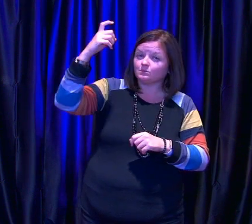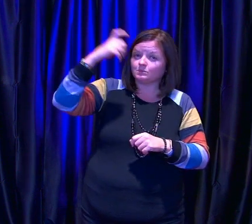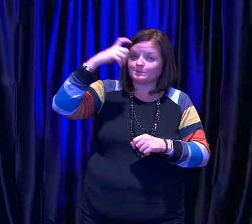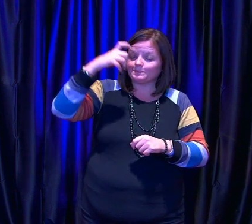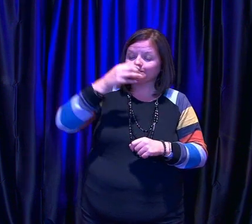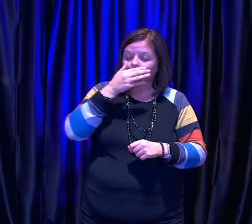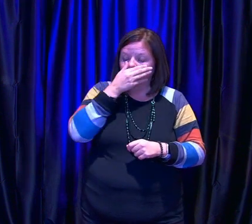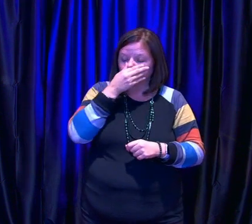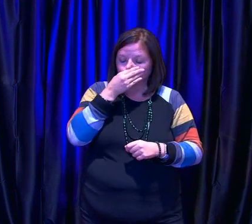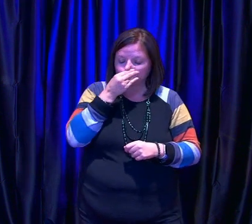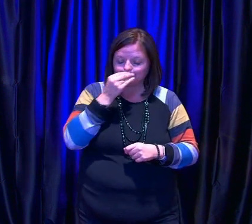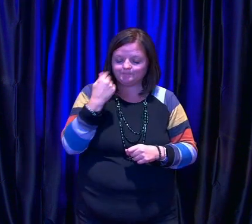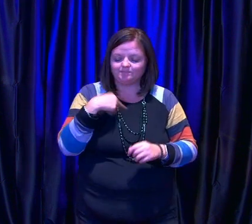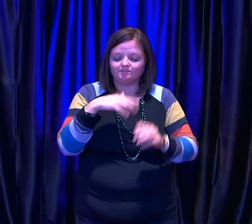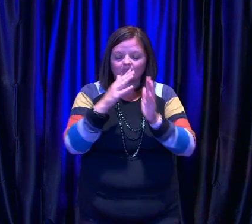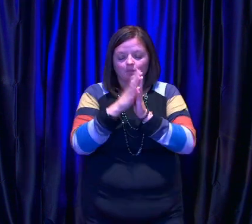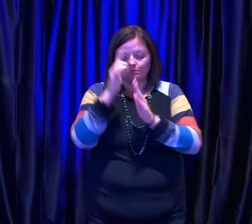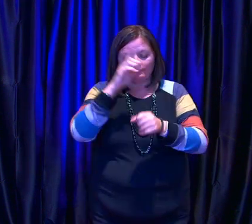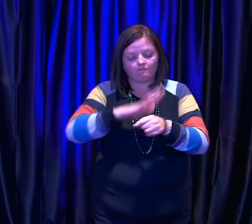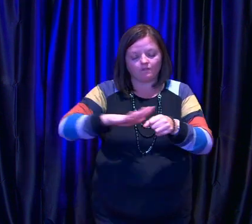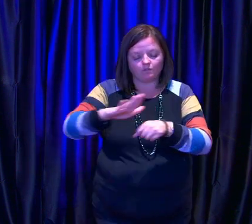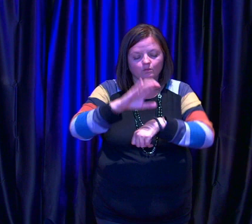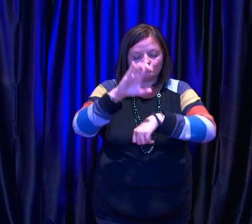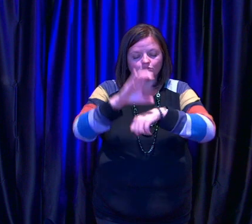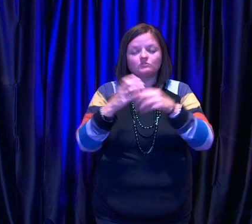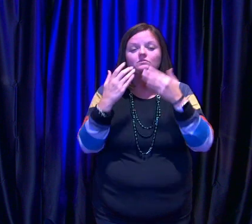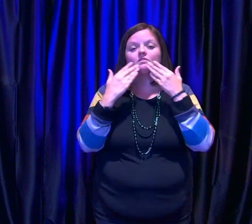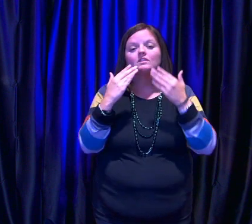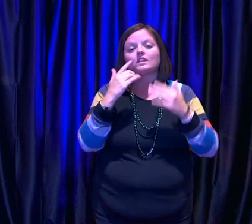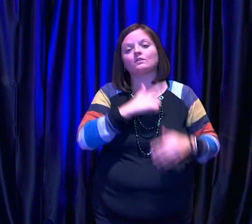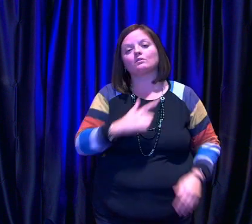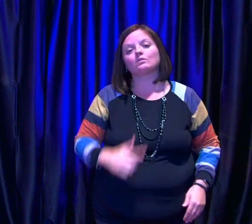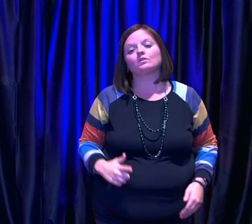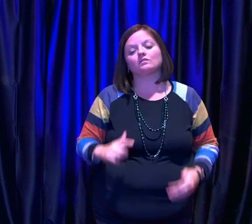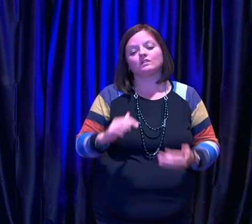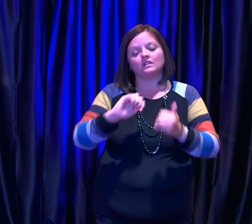God we pray for our local church thank you Lord for how you're helping us